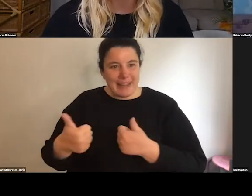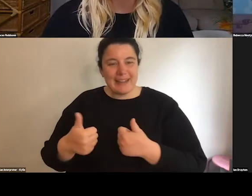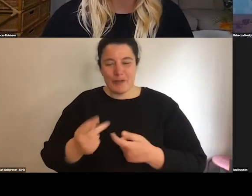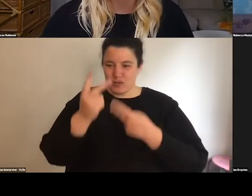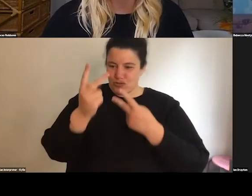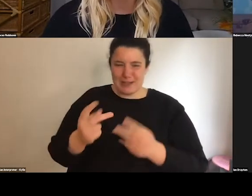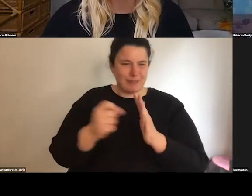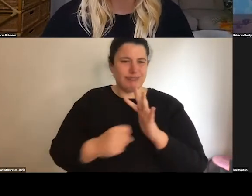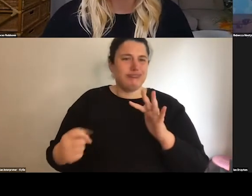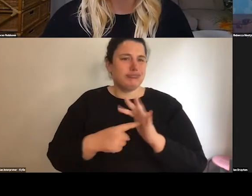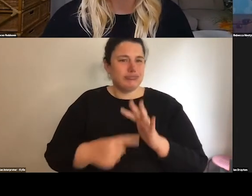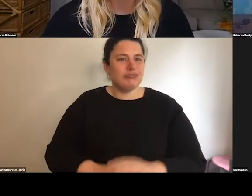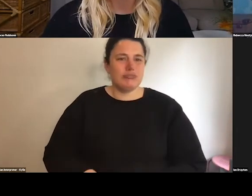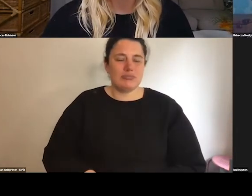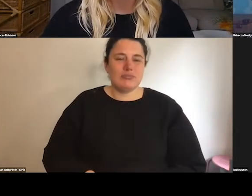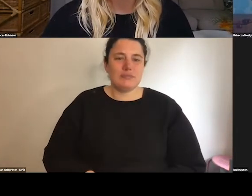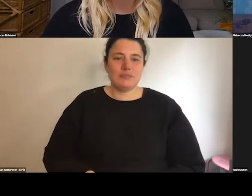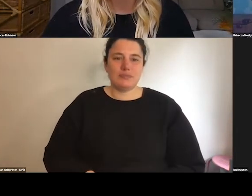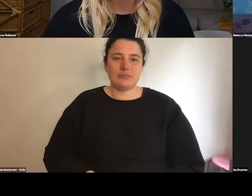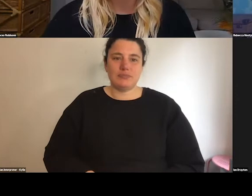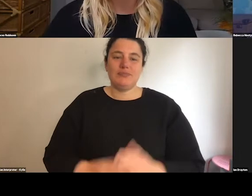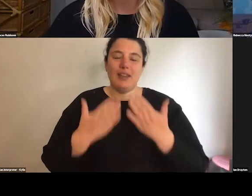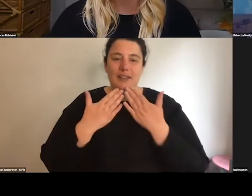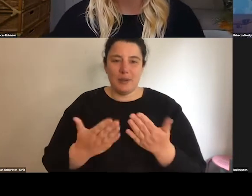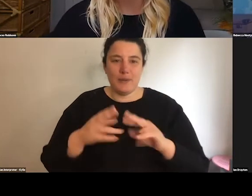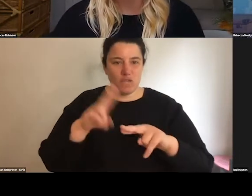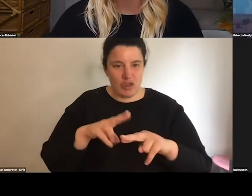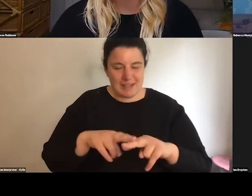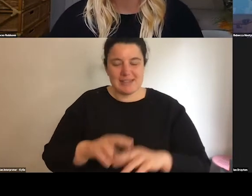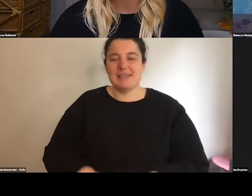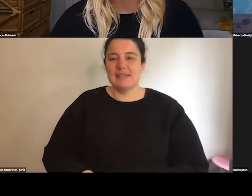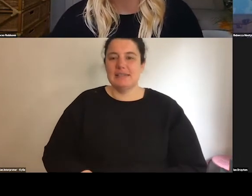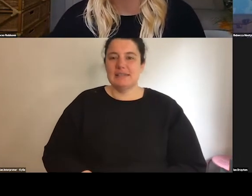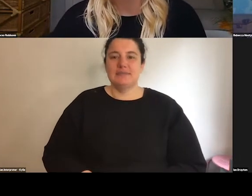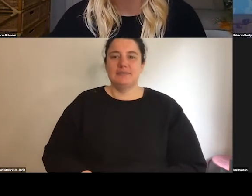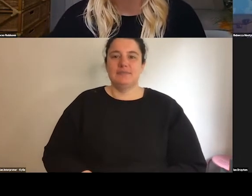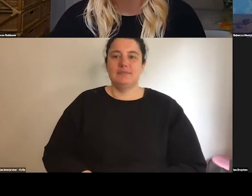Rest is necessary. Thank you Frances.